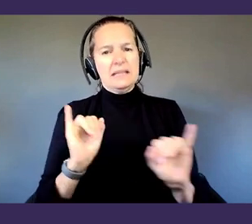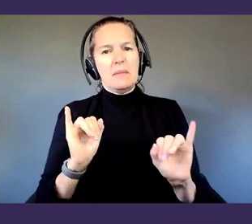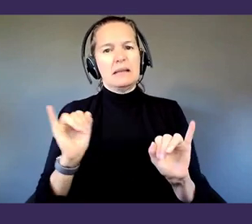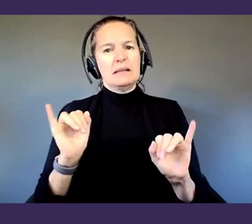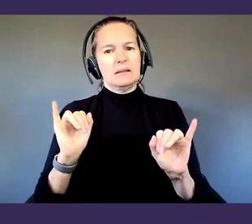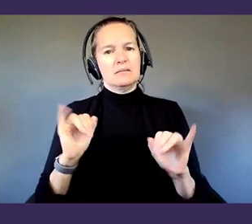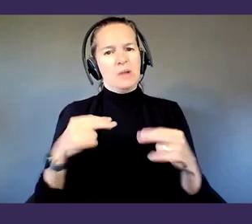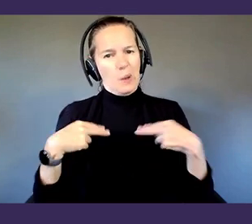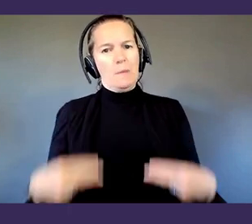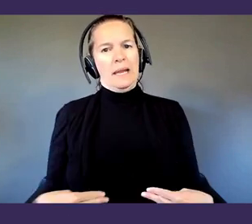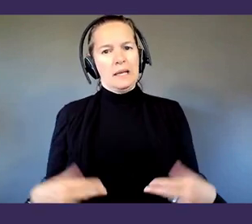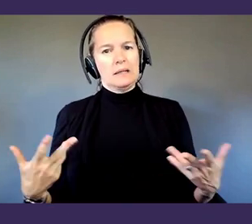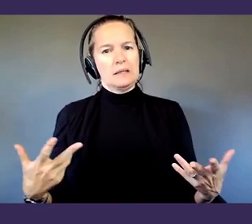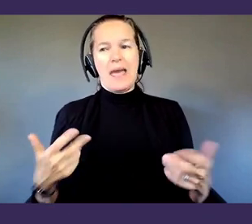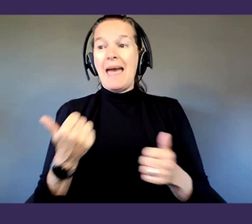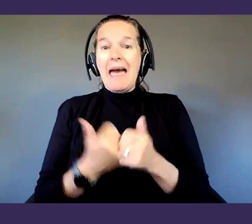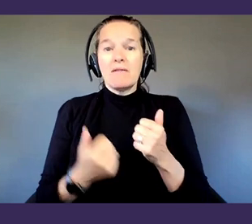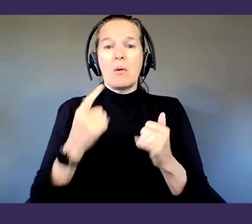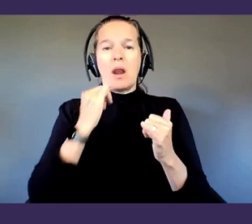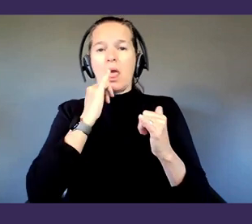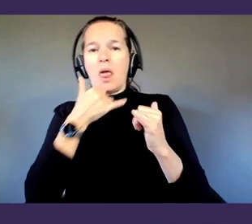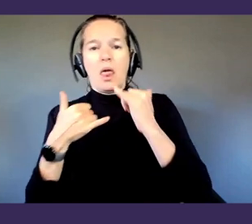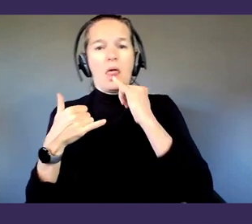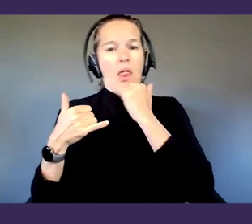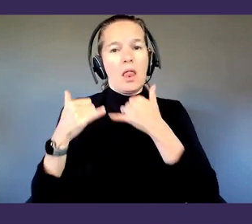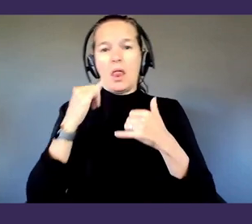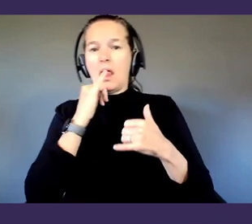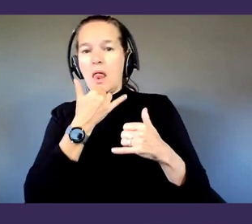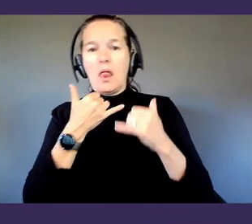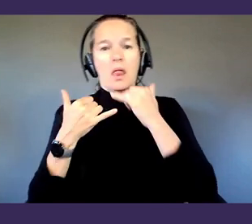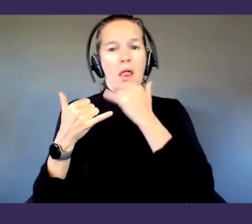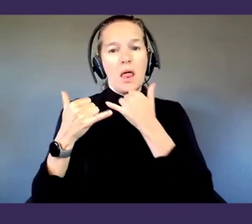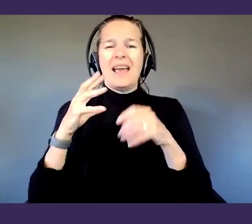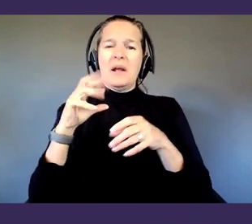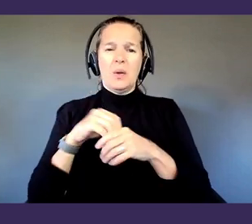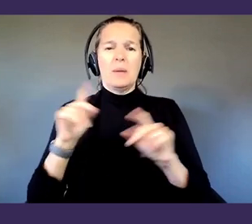Everyone makes mistakes, including people with disabilities, okay?